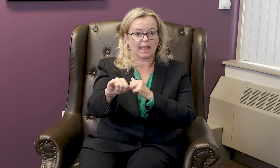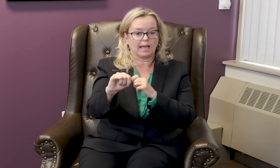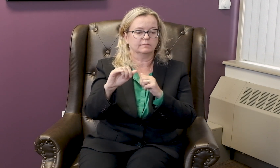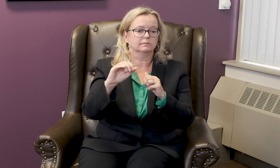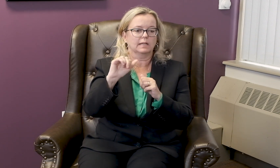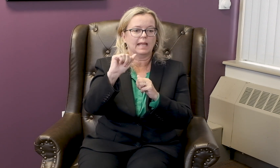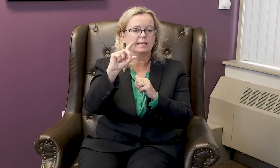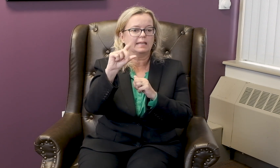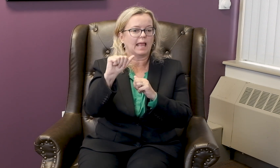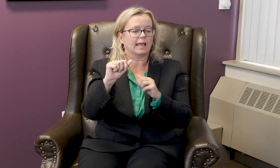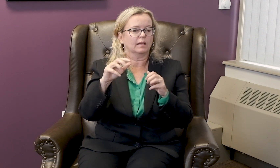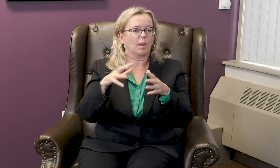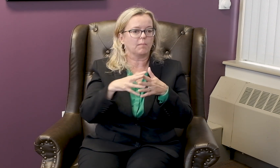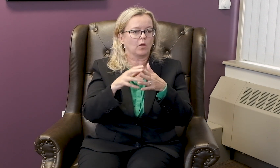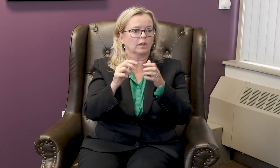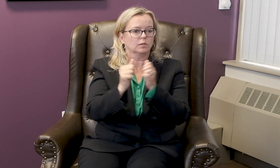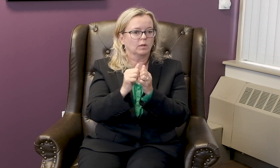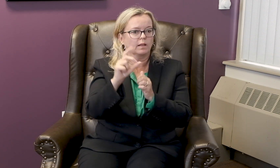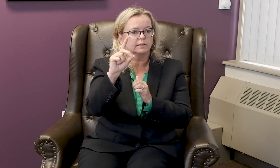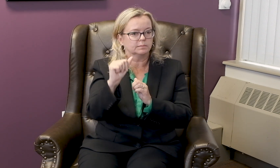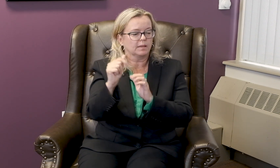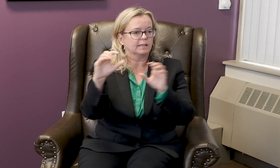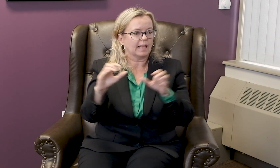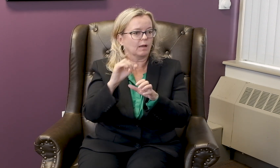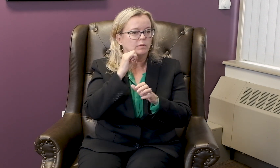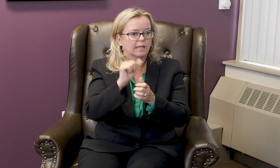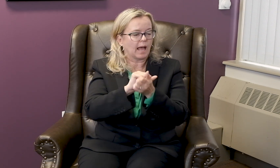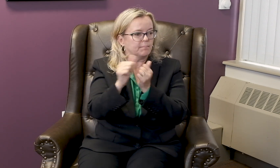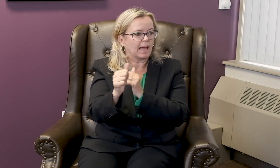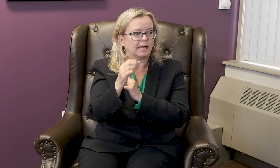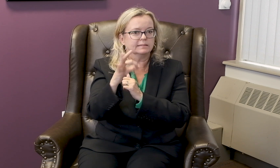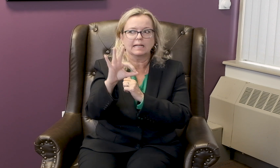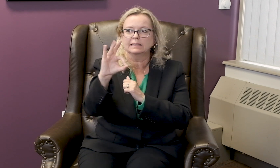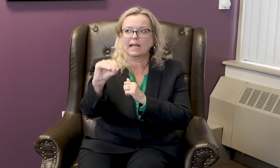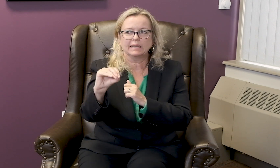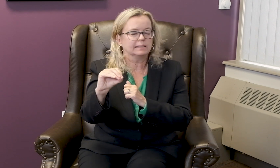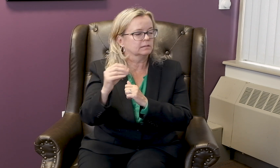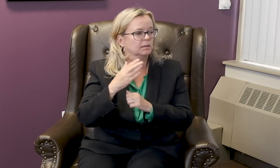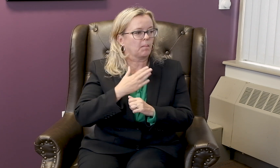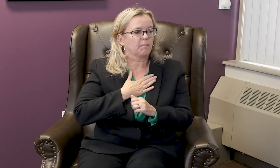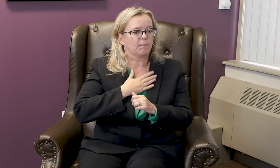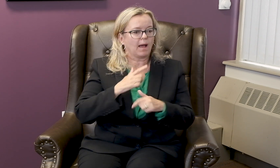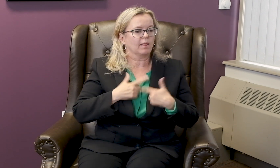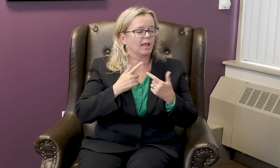The ADA is the American with Disabilities Act, and if that was not passed in 1990,